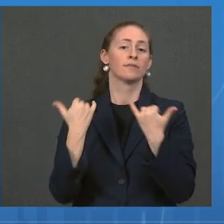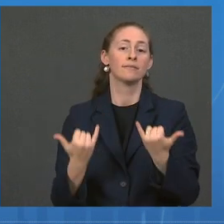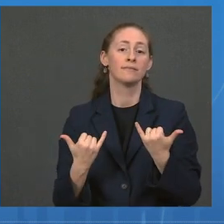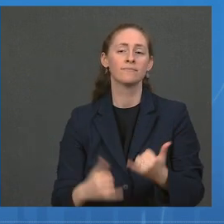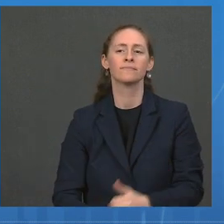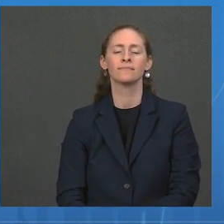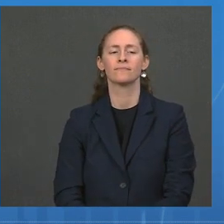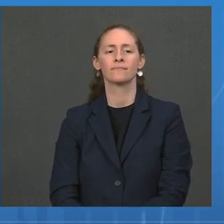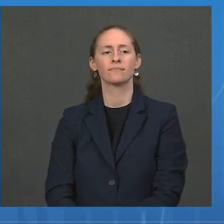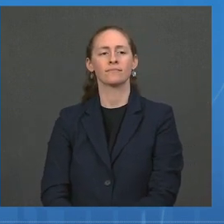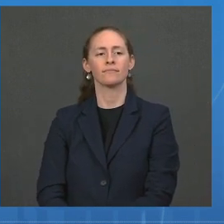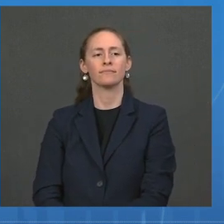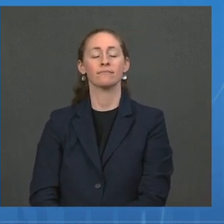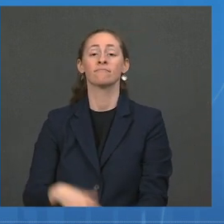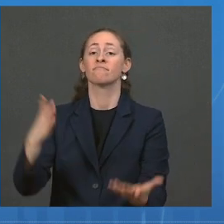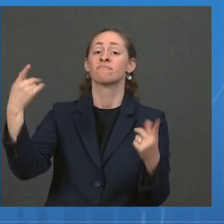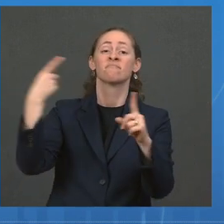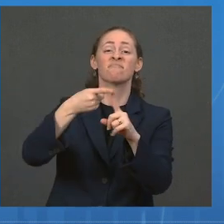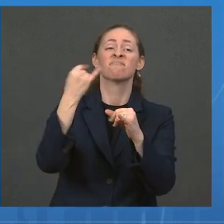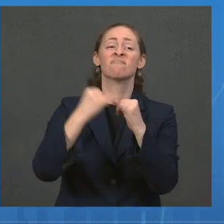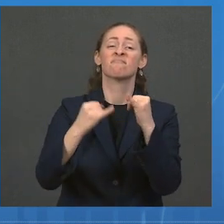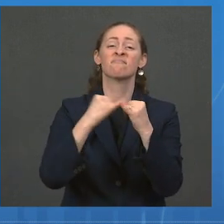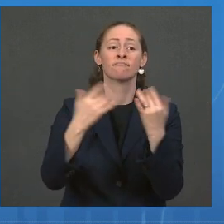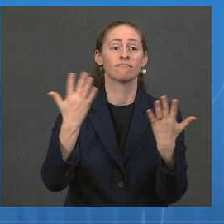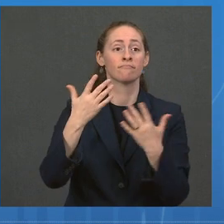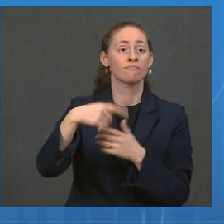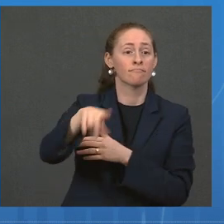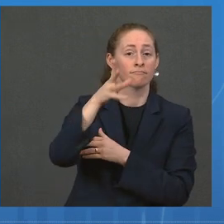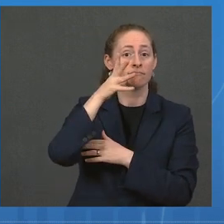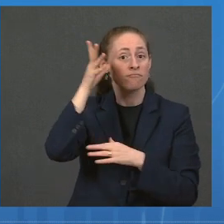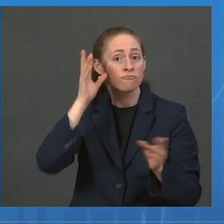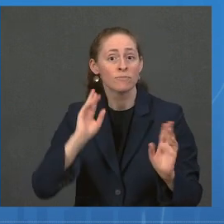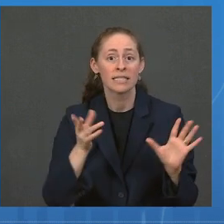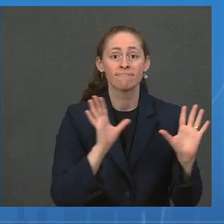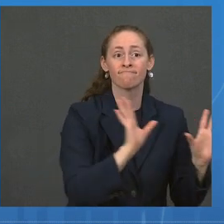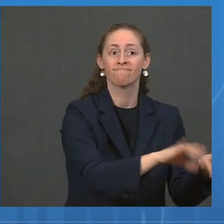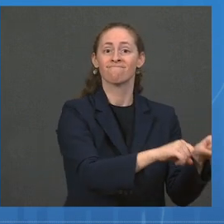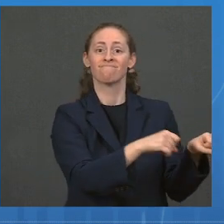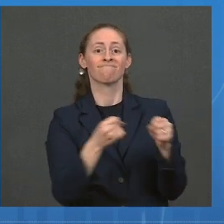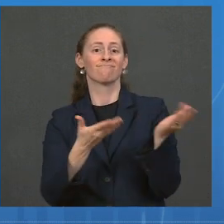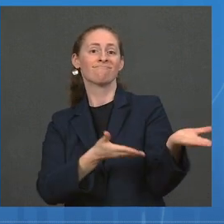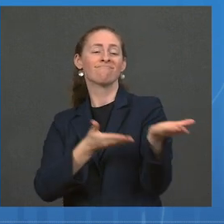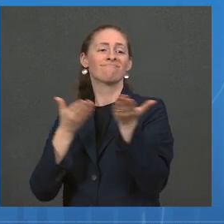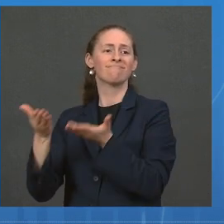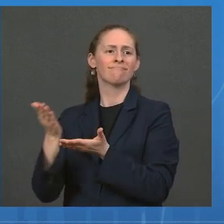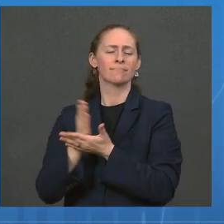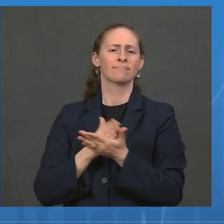Finally, while many parents are ready to get their kids vaccinated, we know some parents still have outstanding questions.